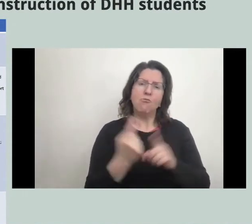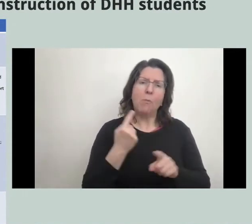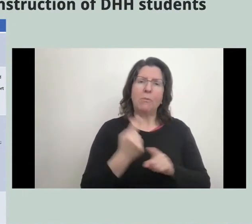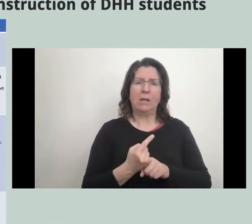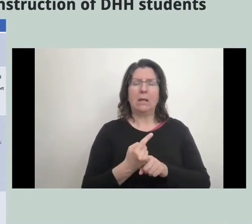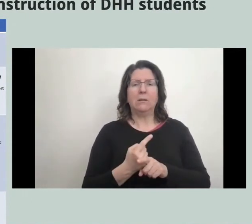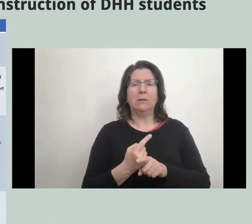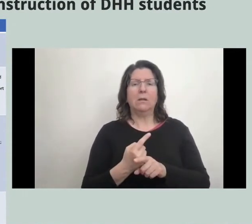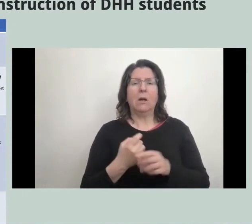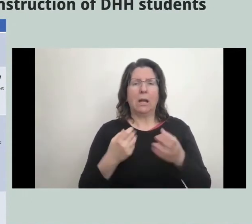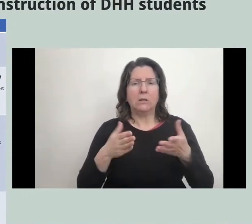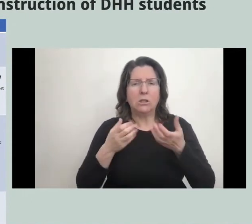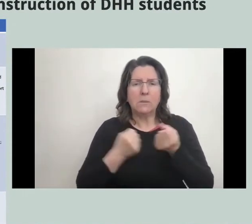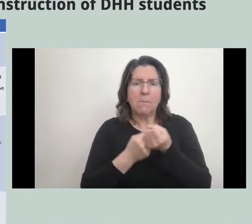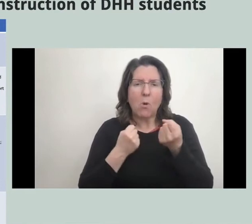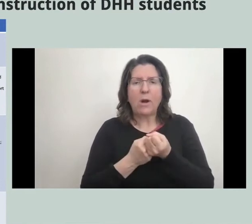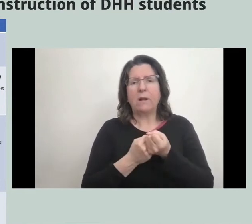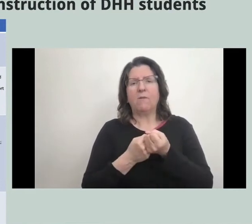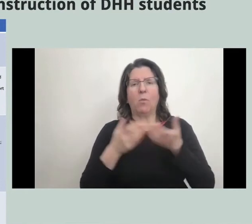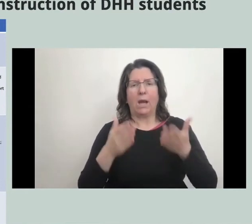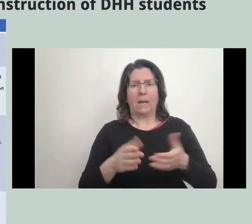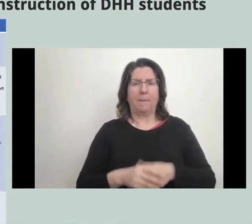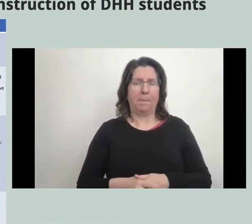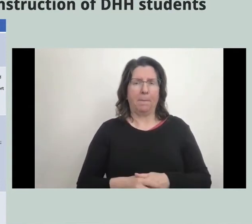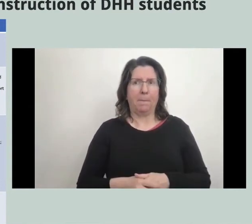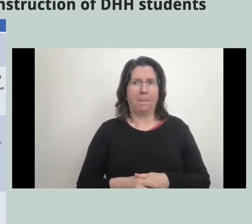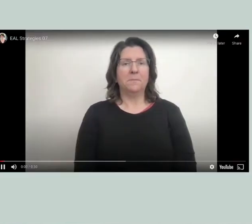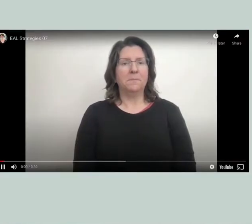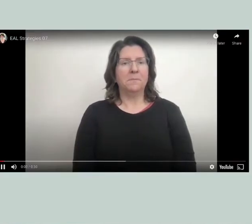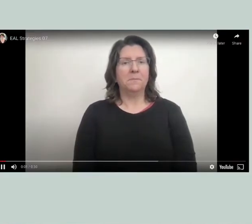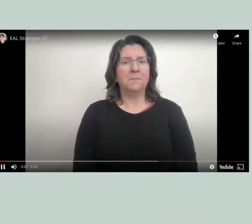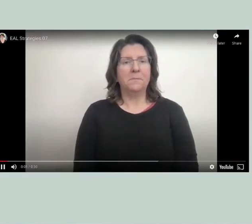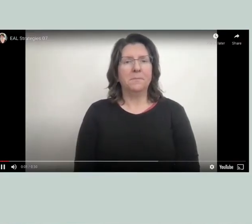But this needs to be done in an appropriate and supportive way.